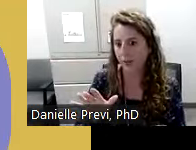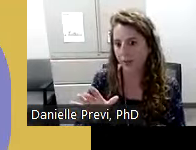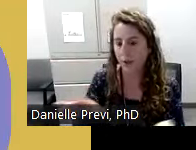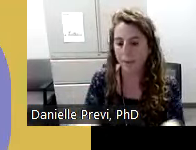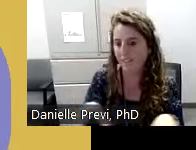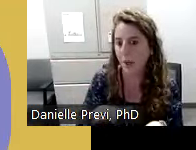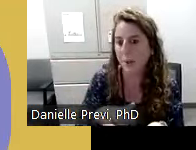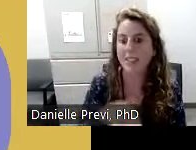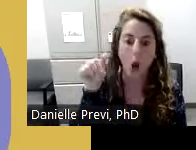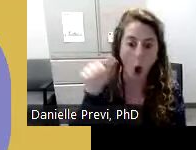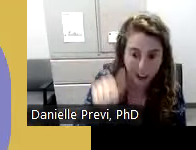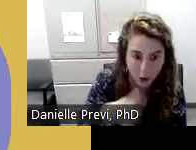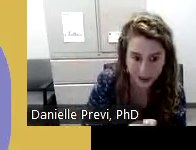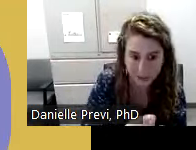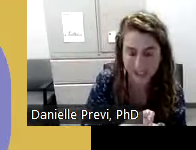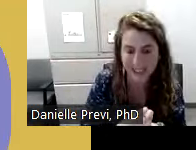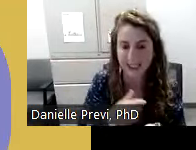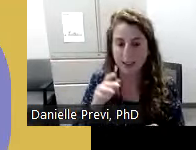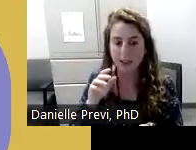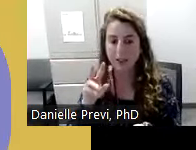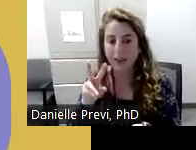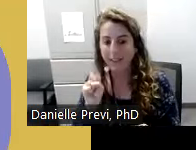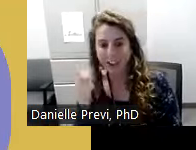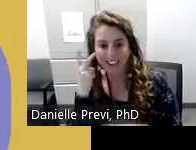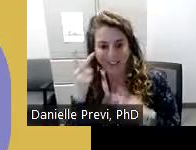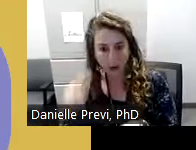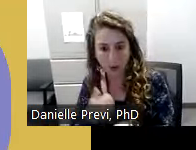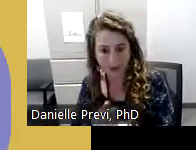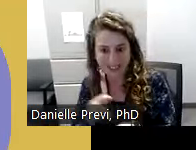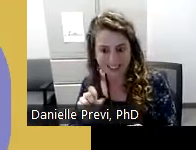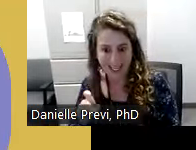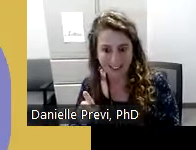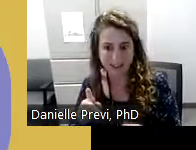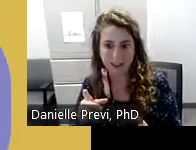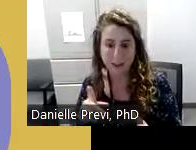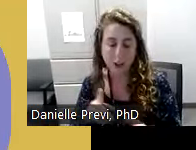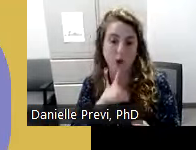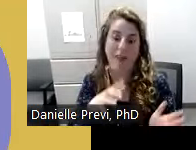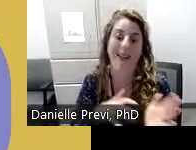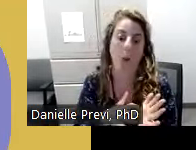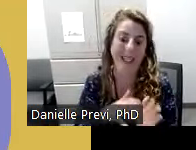differences between their performance on audio based versus visually based tests;